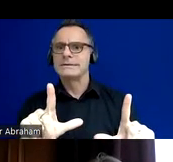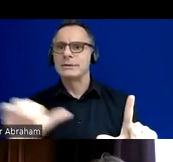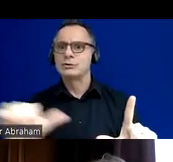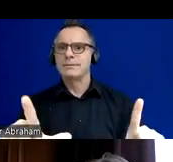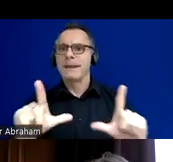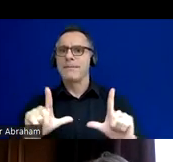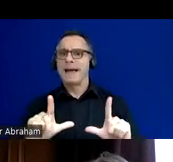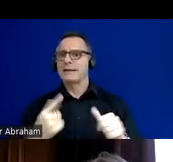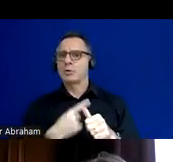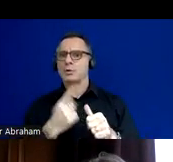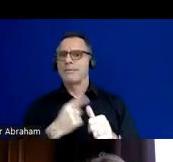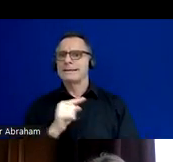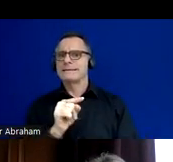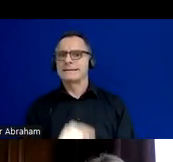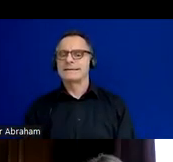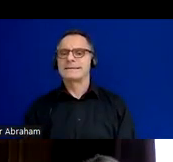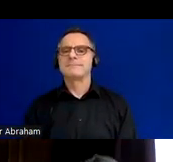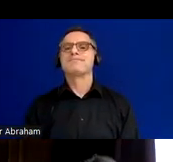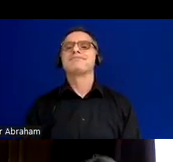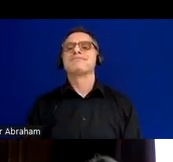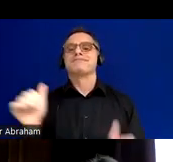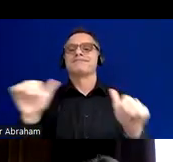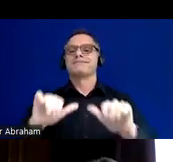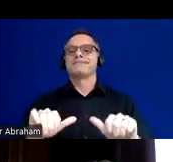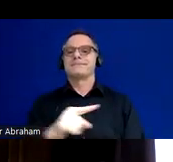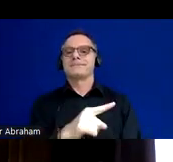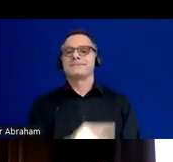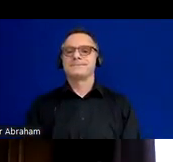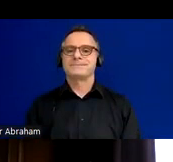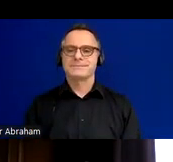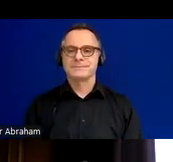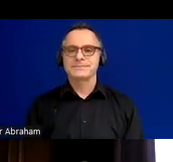Charlotte: I think if you click the backwards arrow, it should be okay.